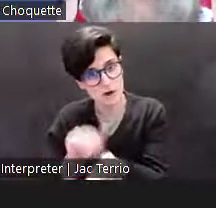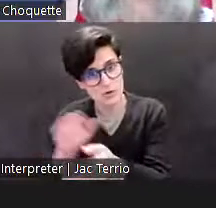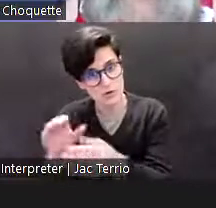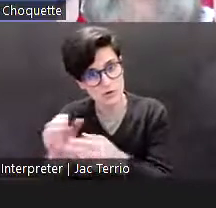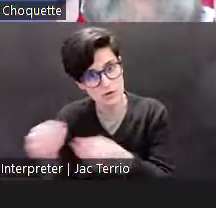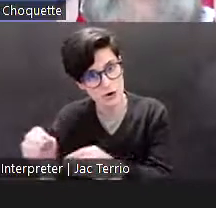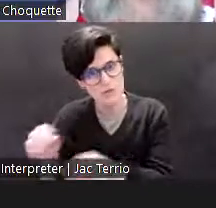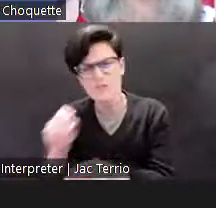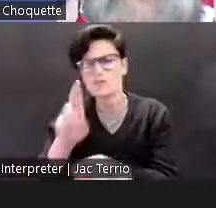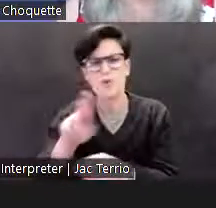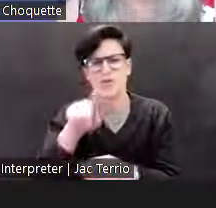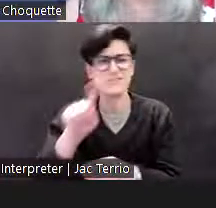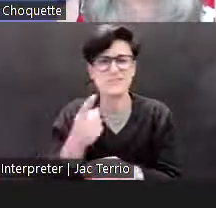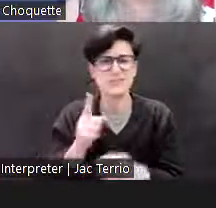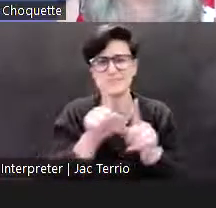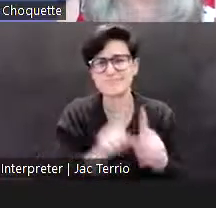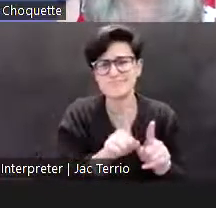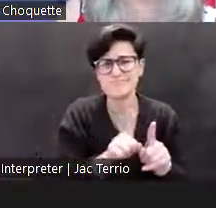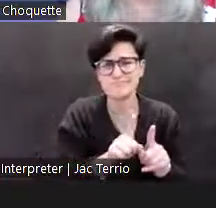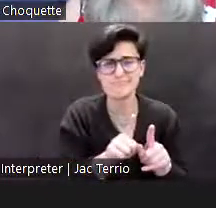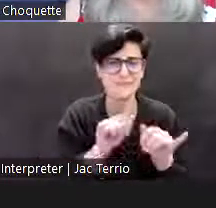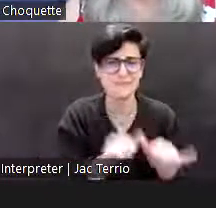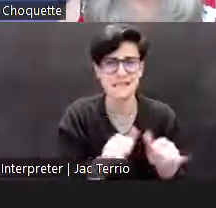them, providing that care and comfort that their family member.